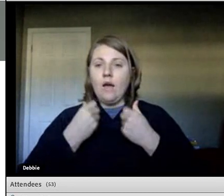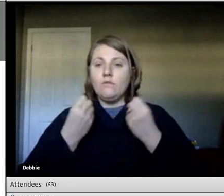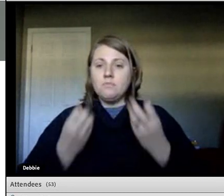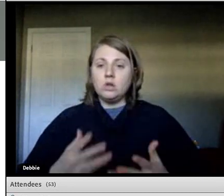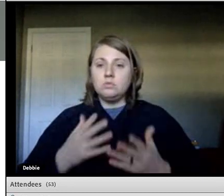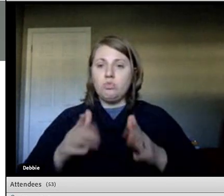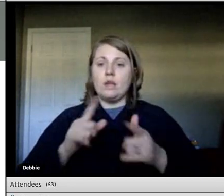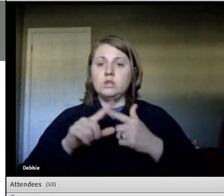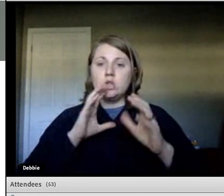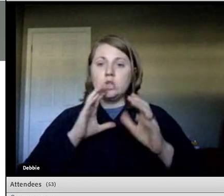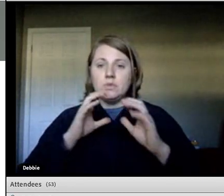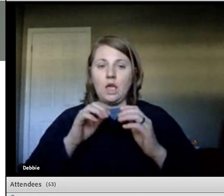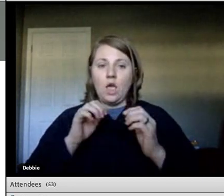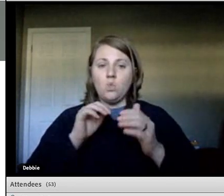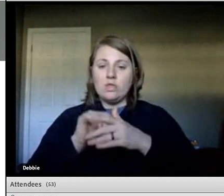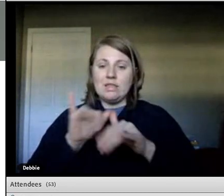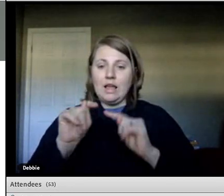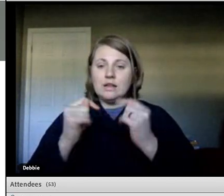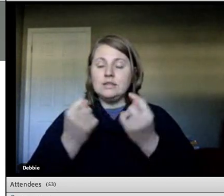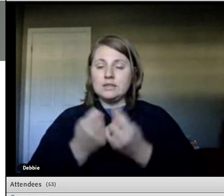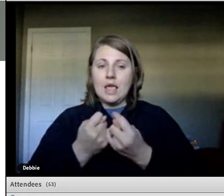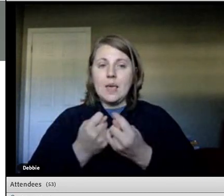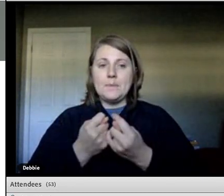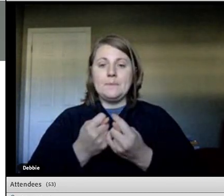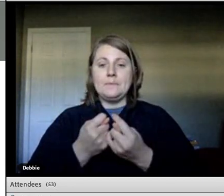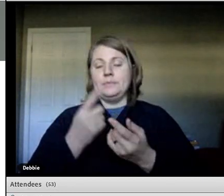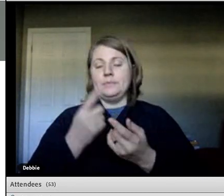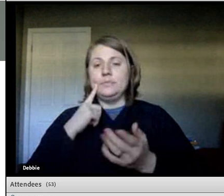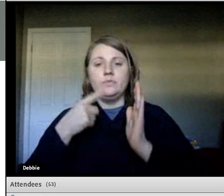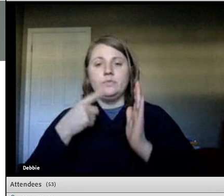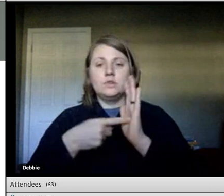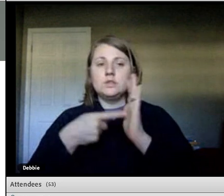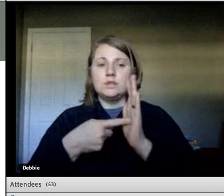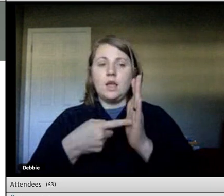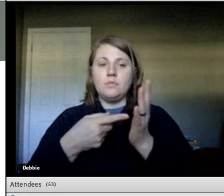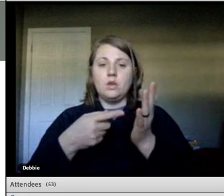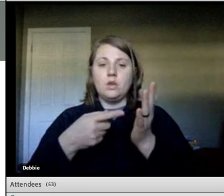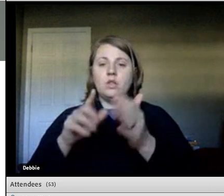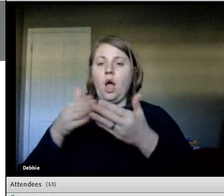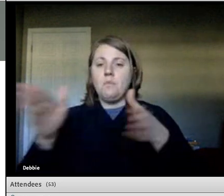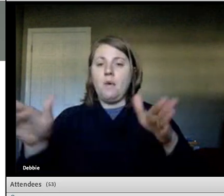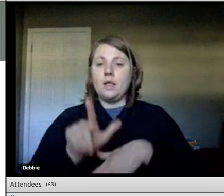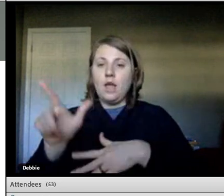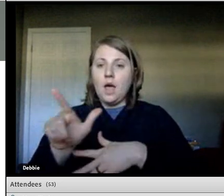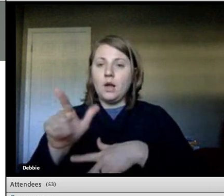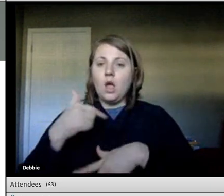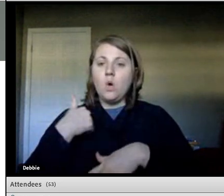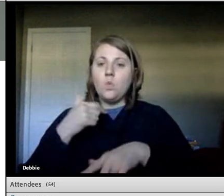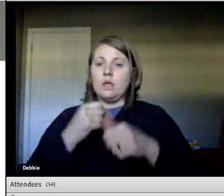So let's take a public library for example. We can have a channel for reference questions. We can have one for help.